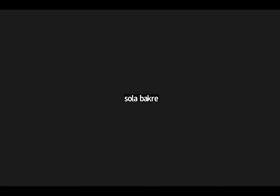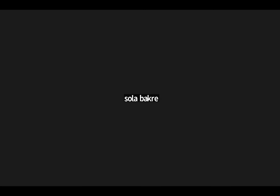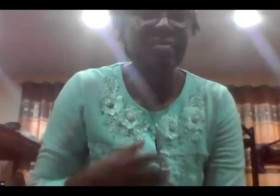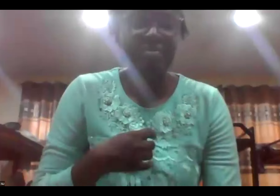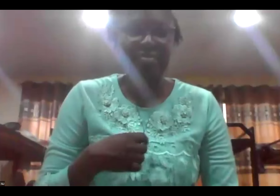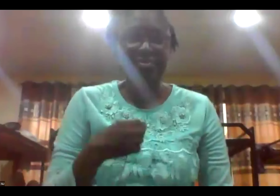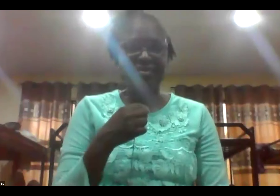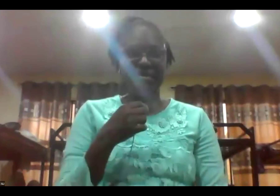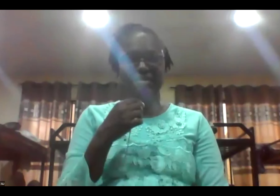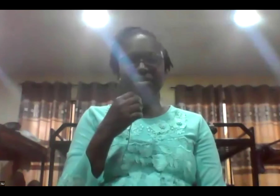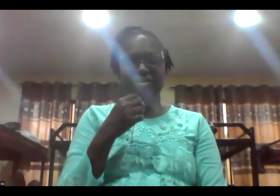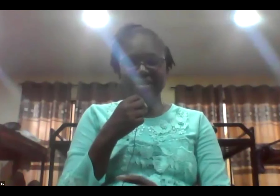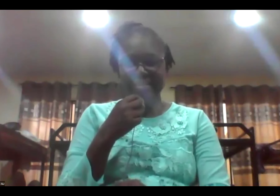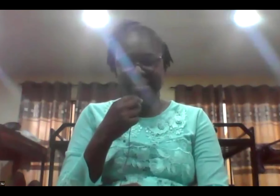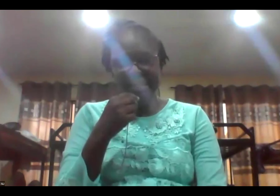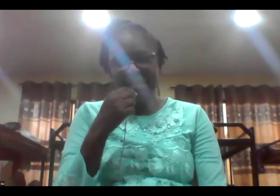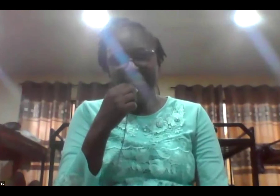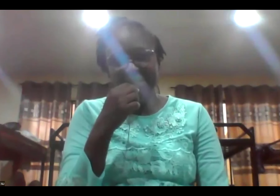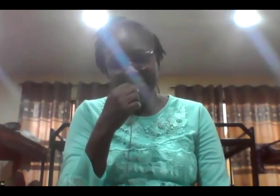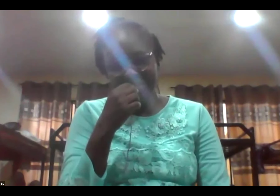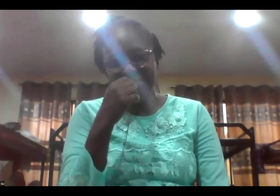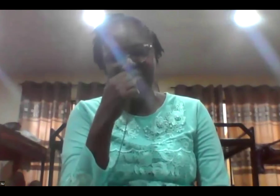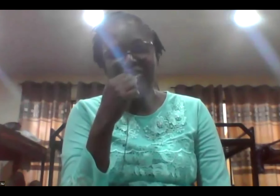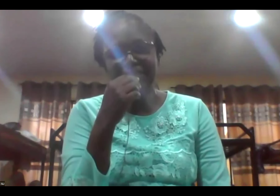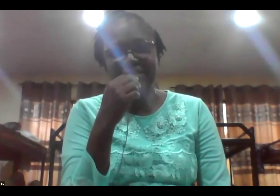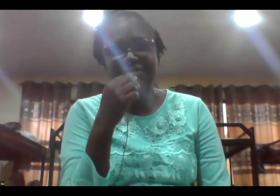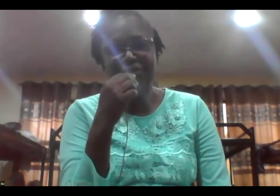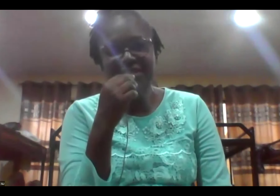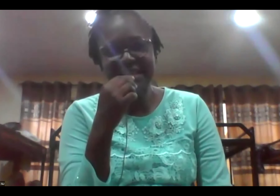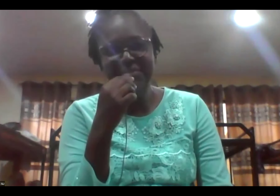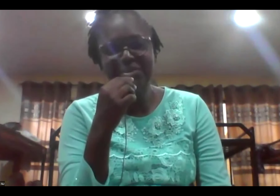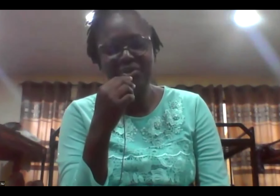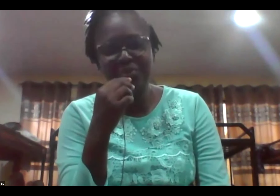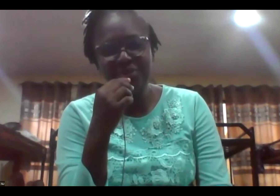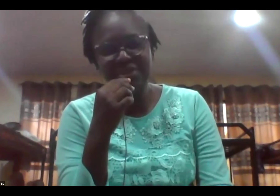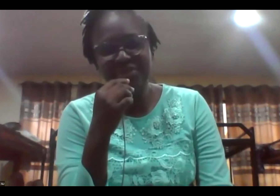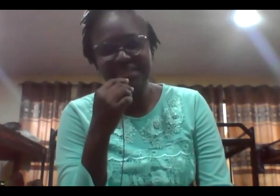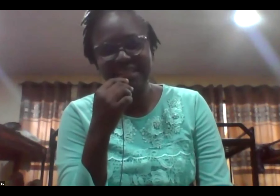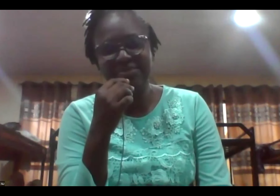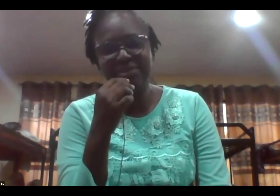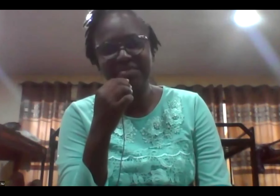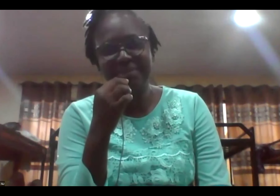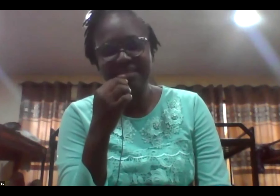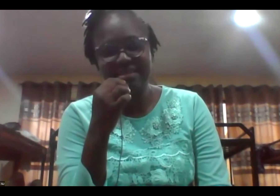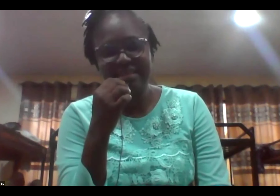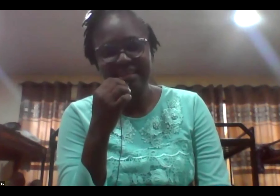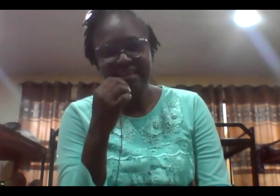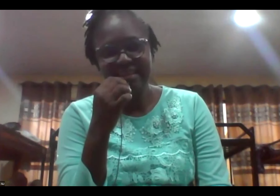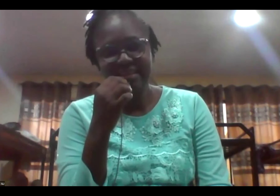Audio. Now I'm muted. Okay. The message just passed the 1st time. Maybe you should put it on the chat for them. Please.